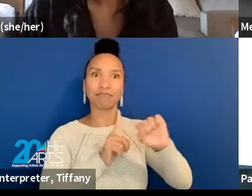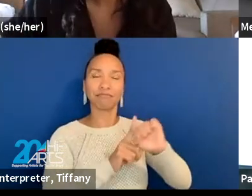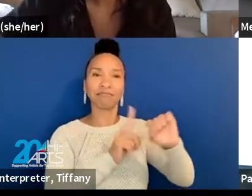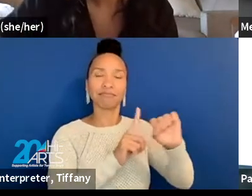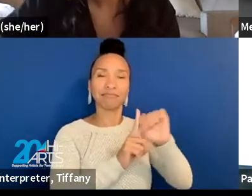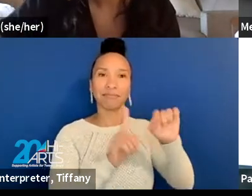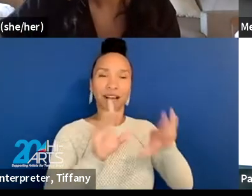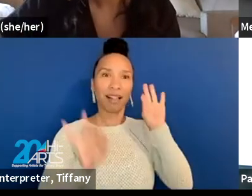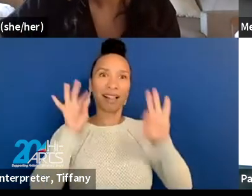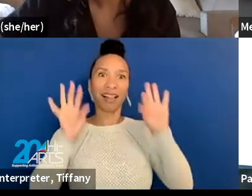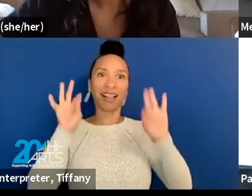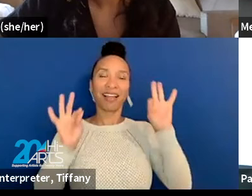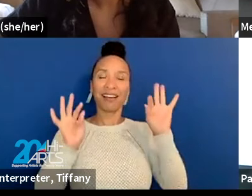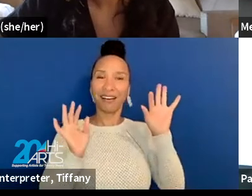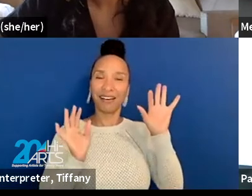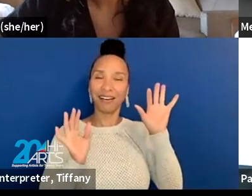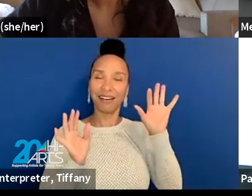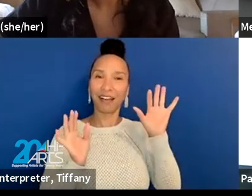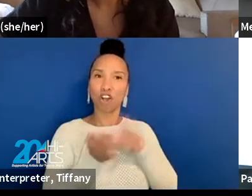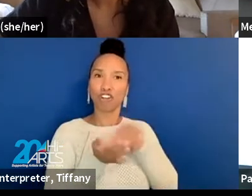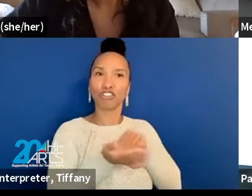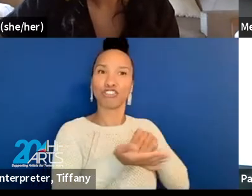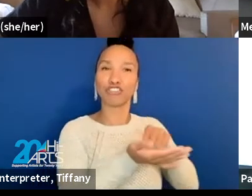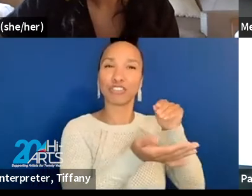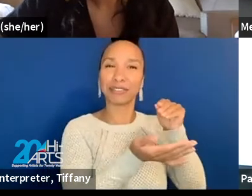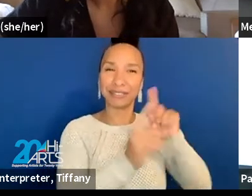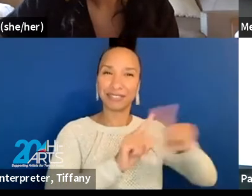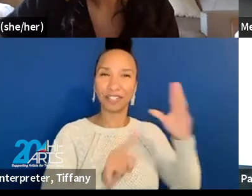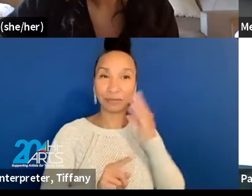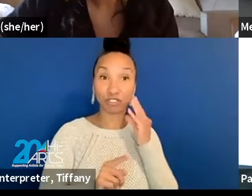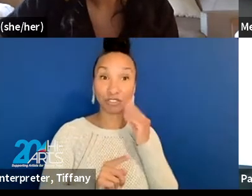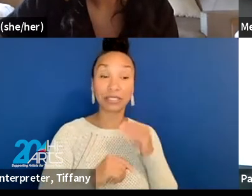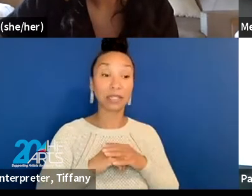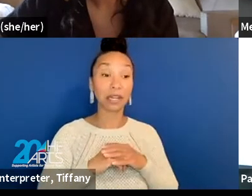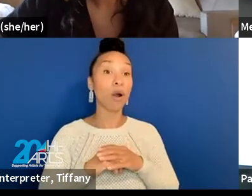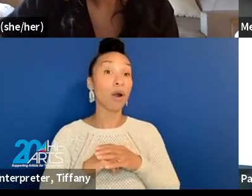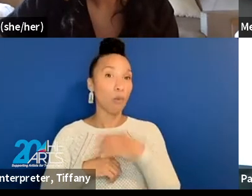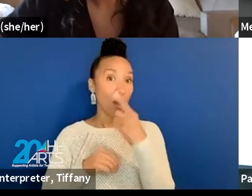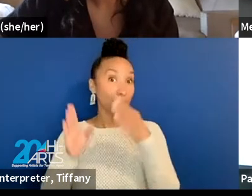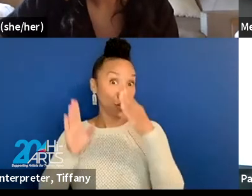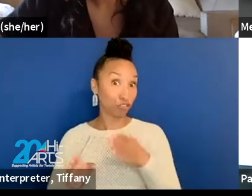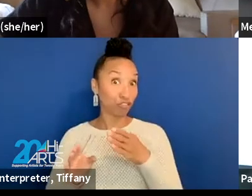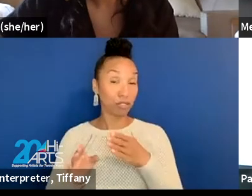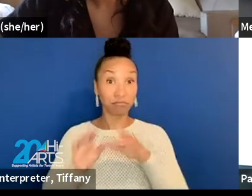Benjamin (they/them/elle): And then I was able to write back to them, I think that you are and we can get on the phone, if you want, and we did.